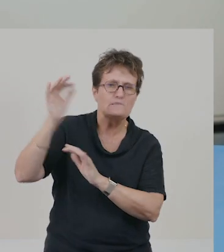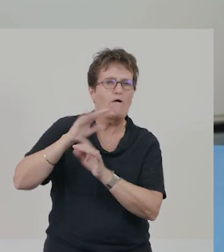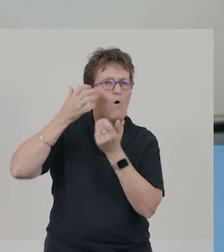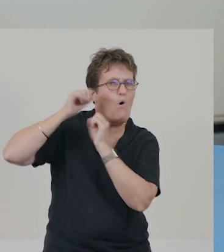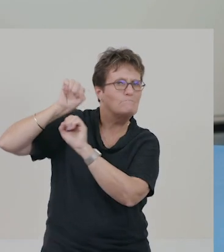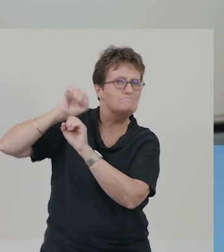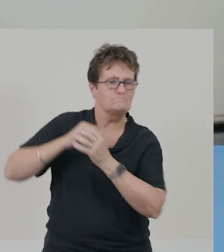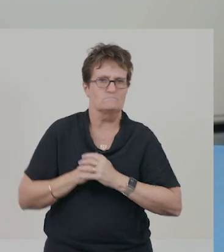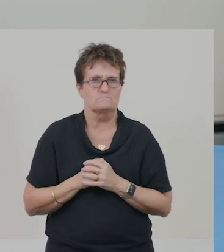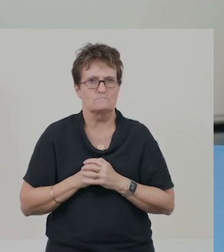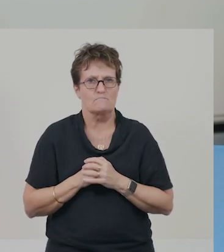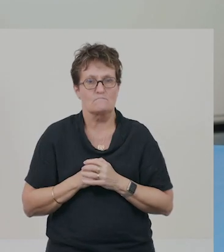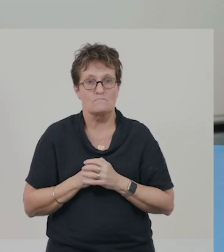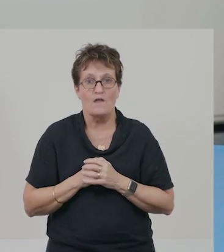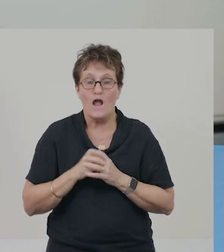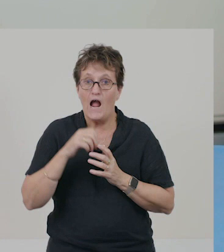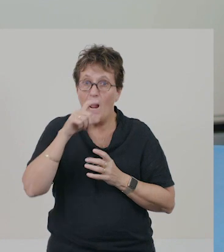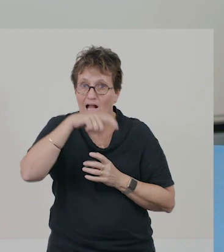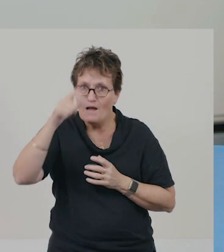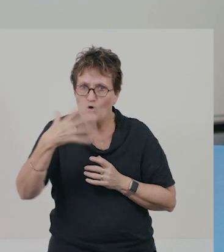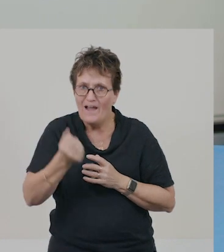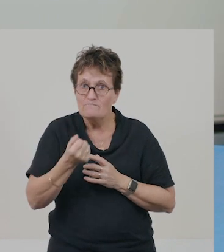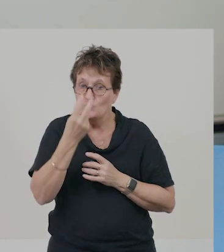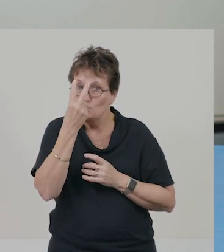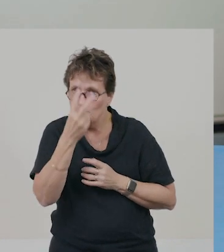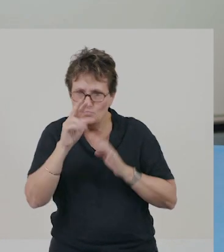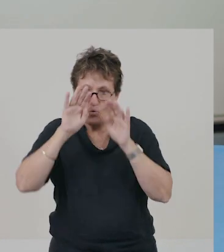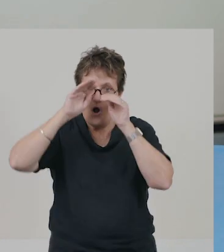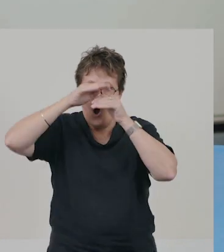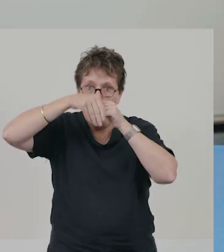The camel has two eyelids, an outer and inner eyelid.